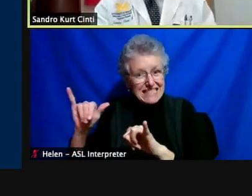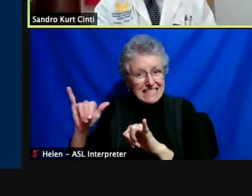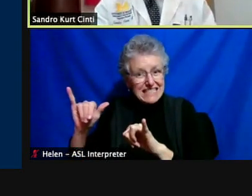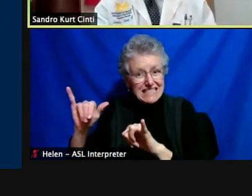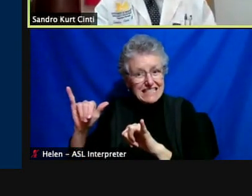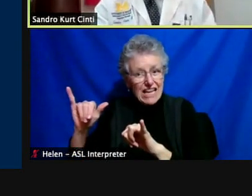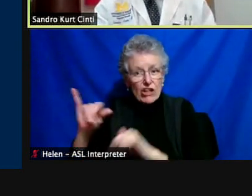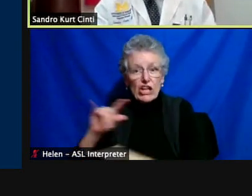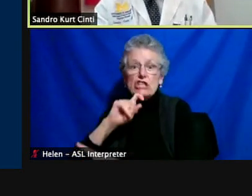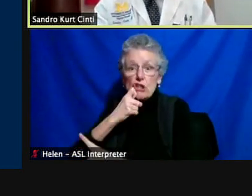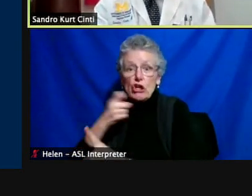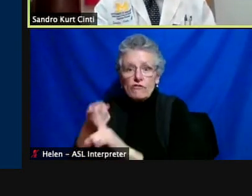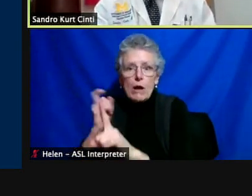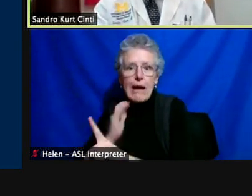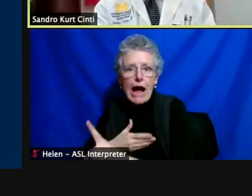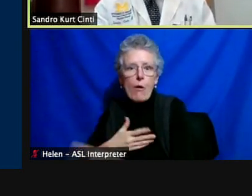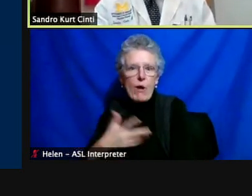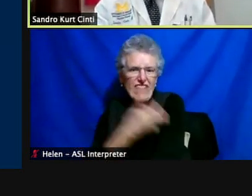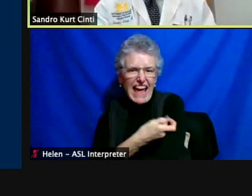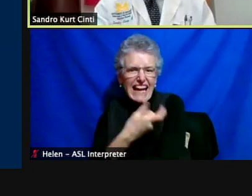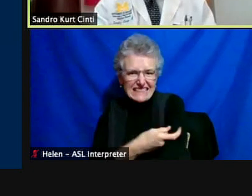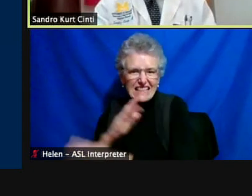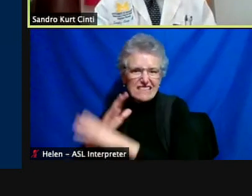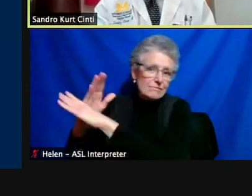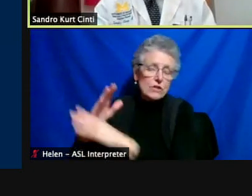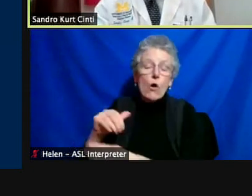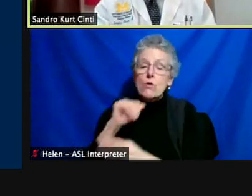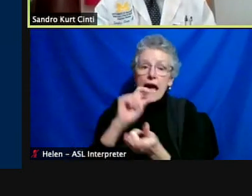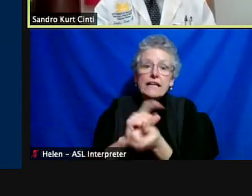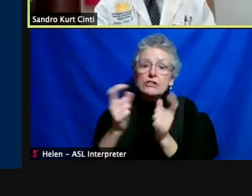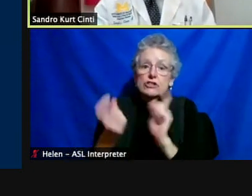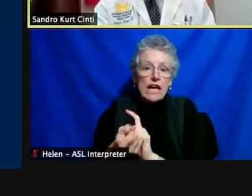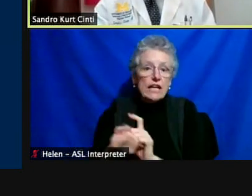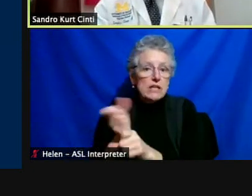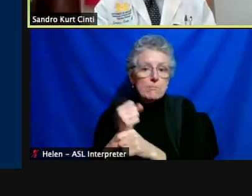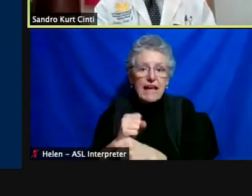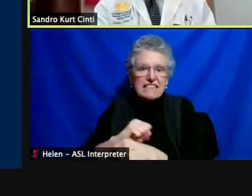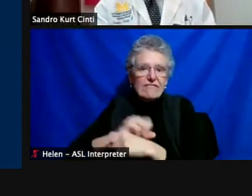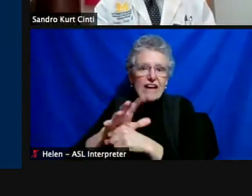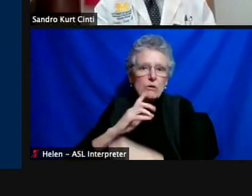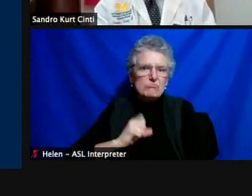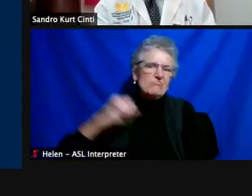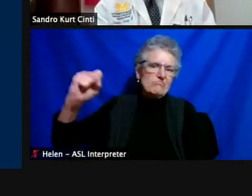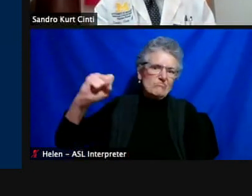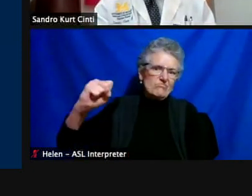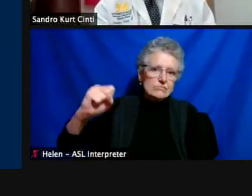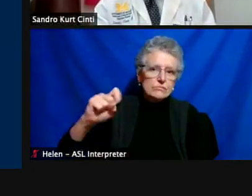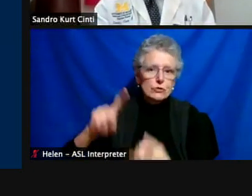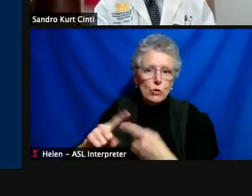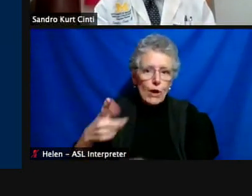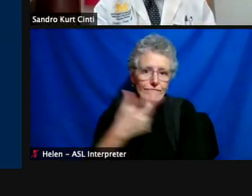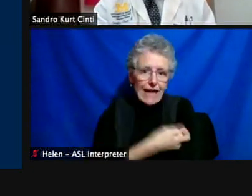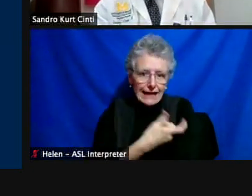So there hasn't been a change in the virus that makes it resistant to the vaccine. Yep, so lots to keep an eye on.